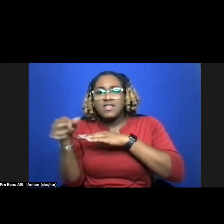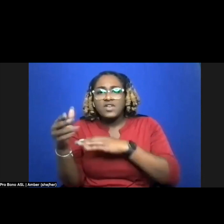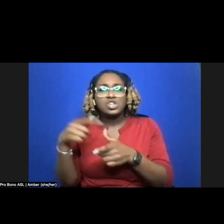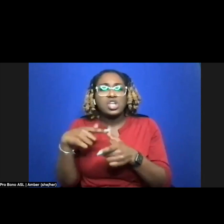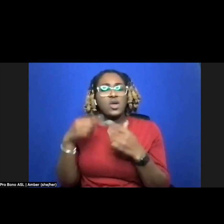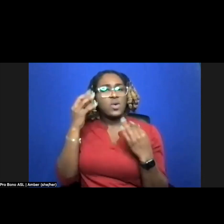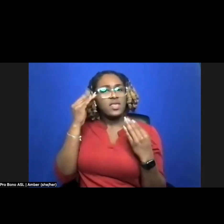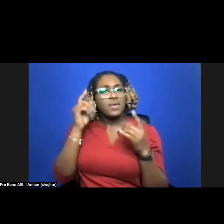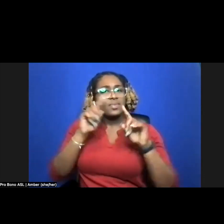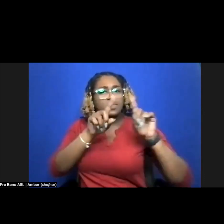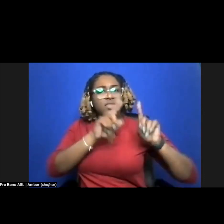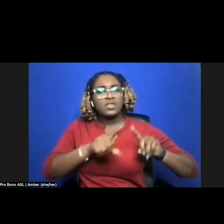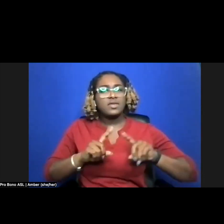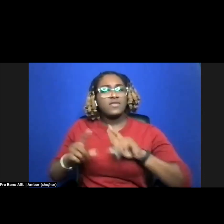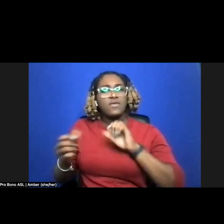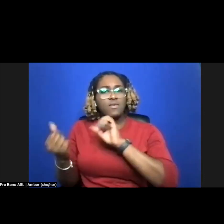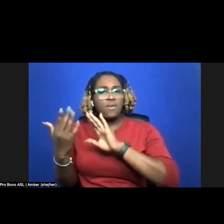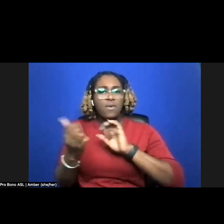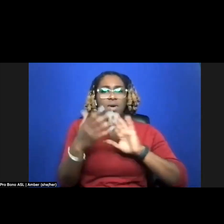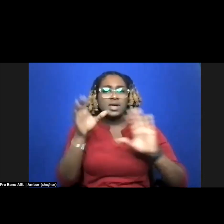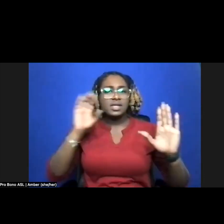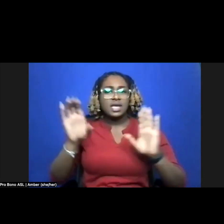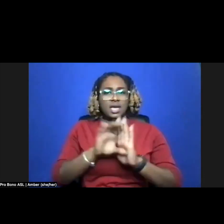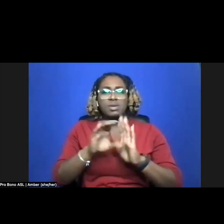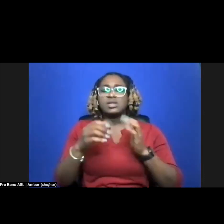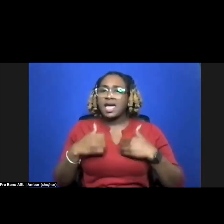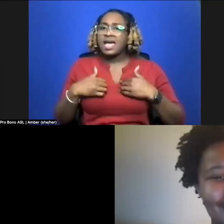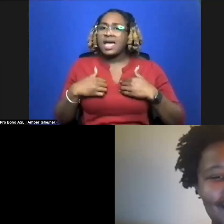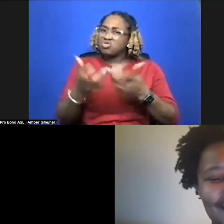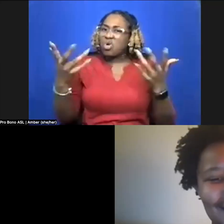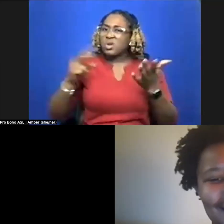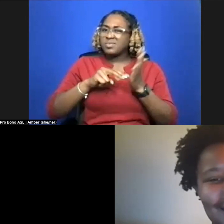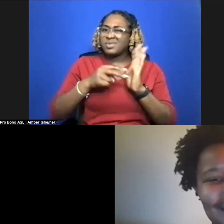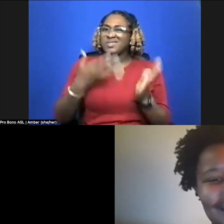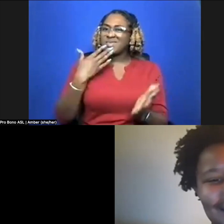ways that image gains so much meaning. Thank you so much for, for being here and reading with us.